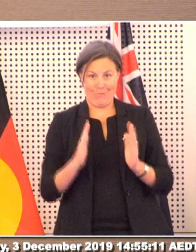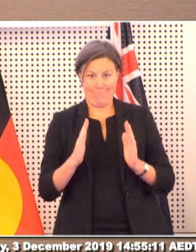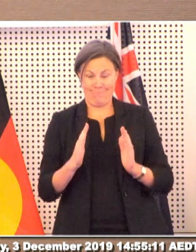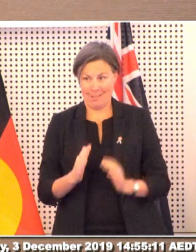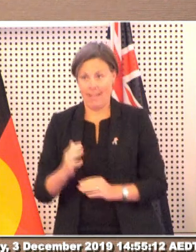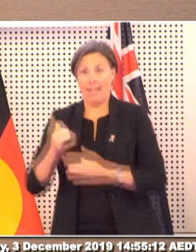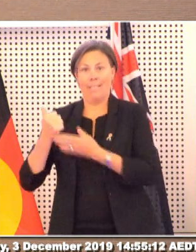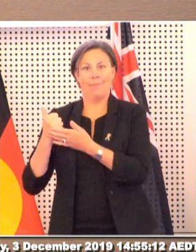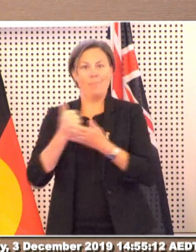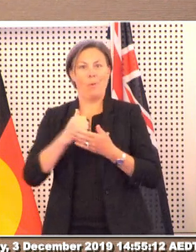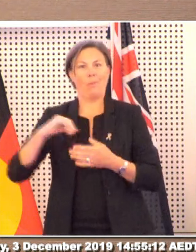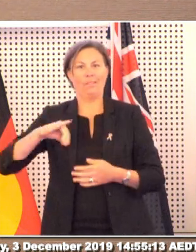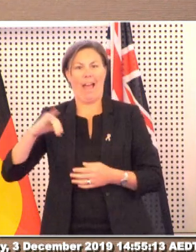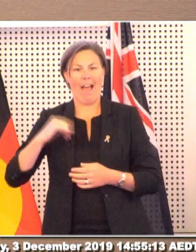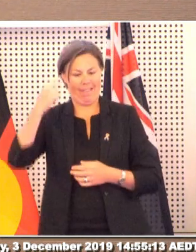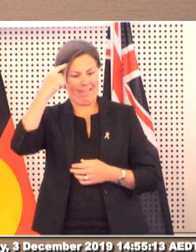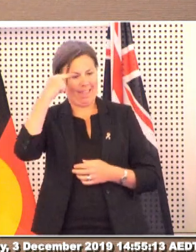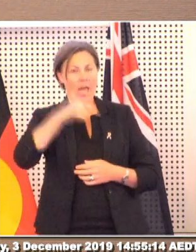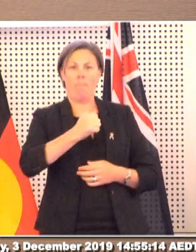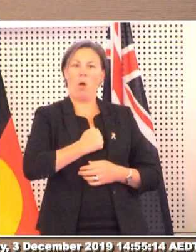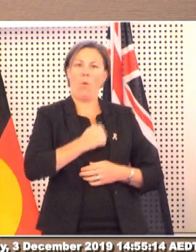balance. When they find the balance we find a good group home.